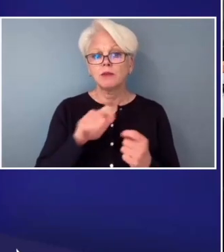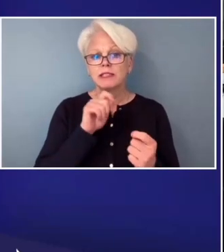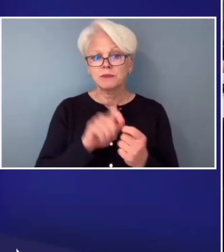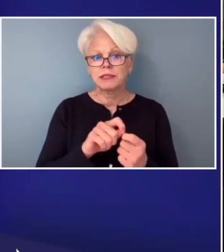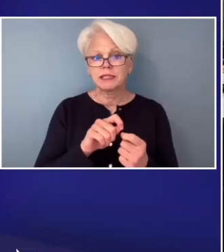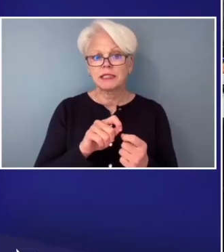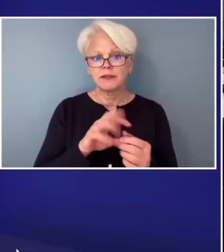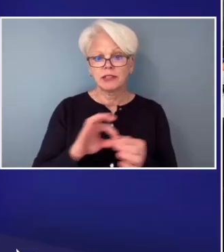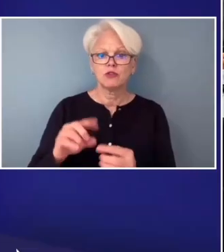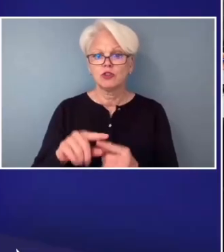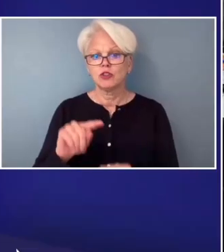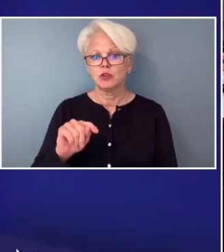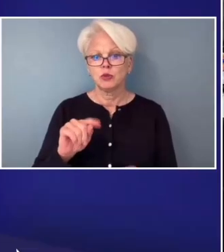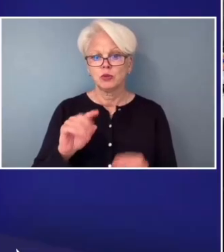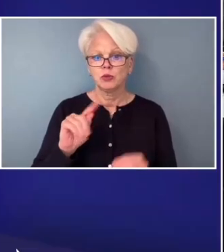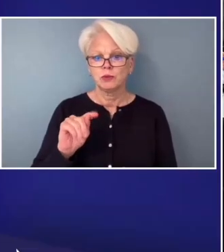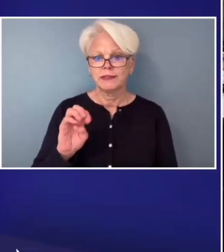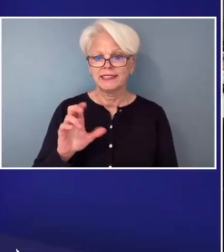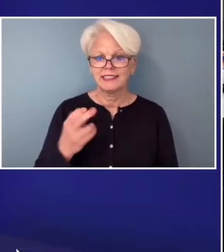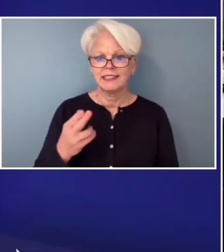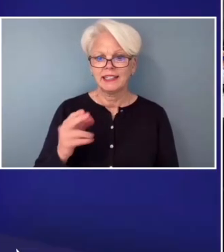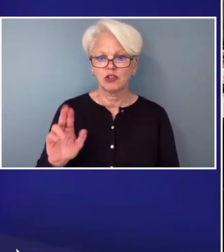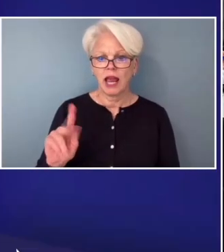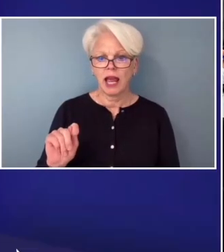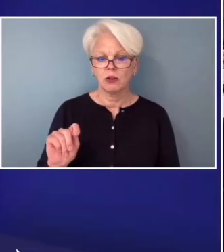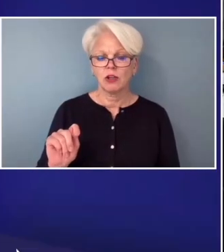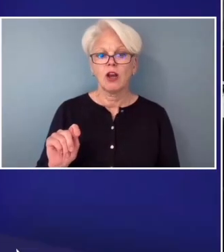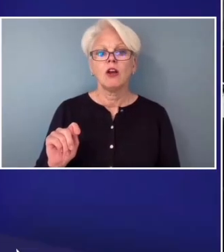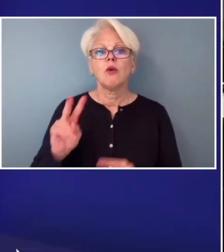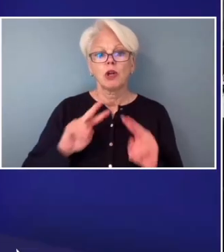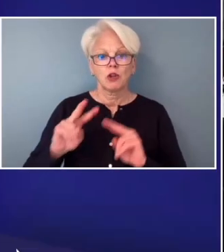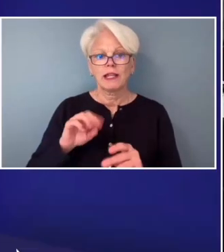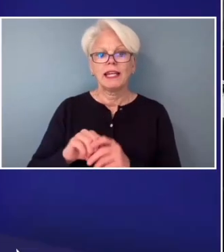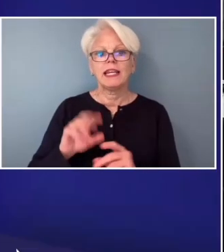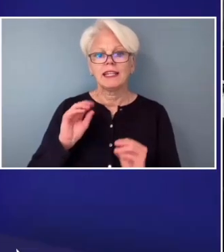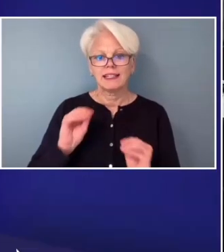We're looking at that in the teachout provisions in 60224.